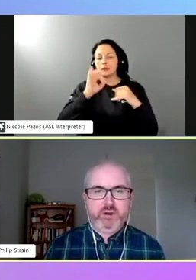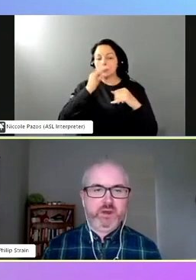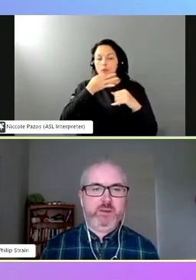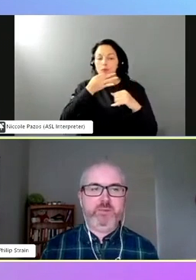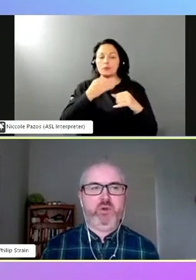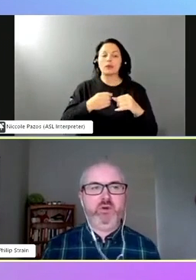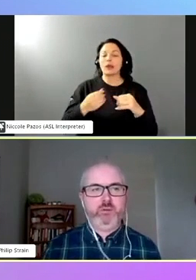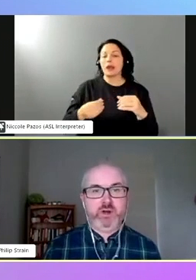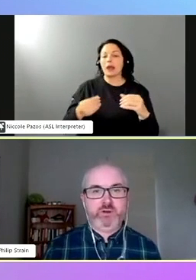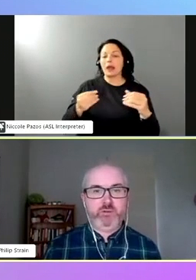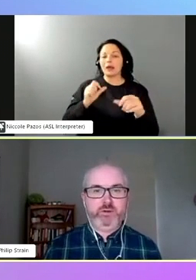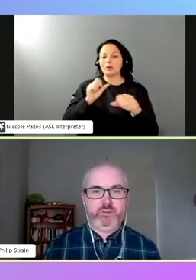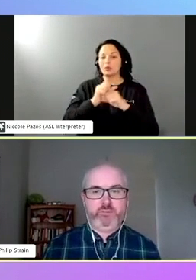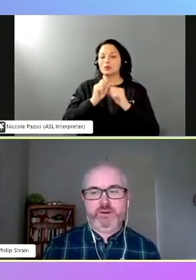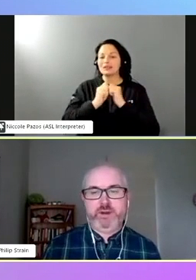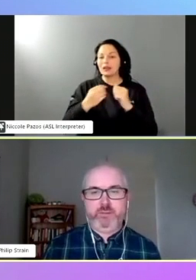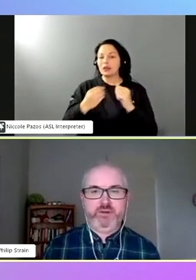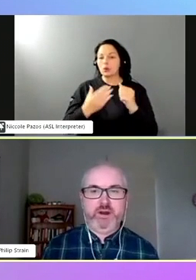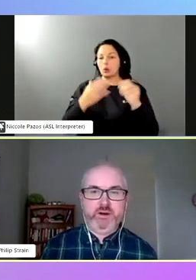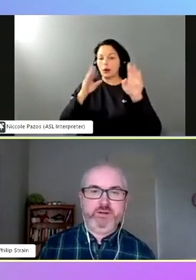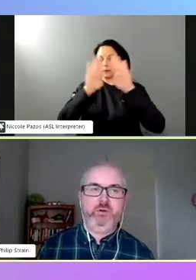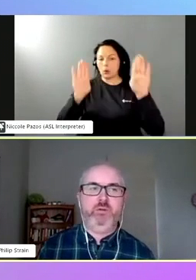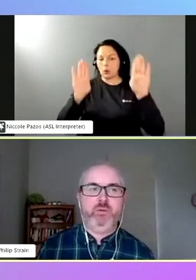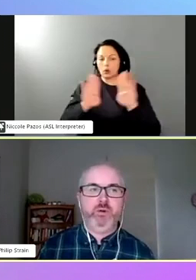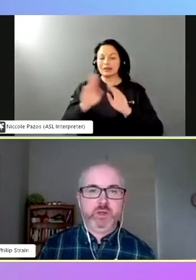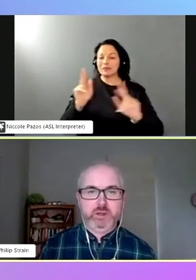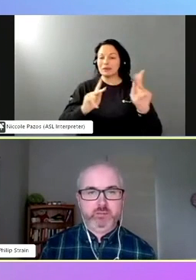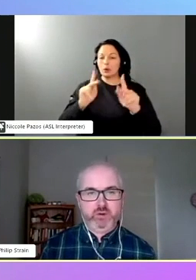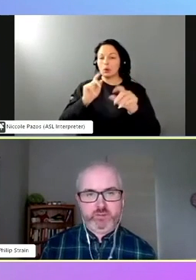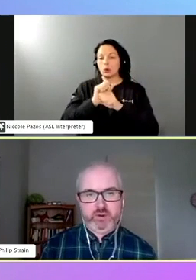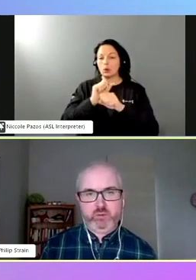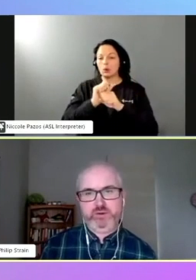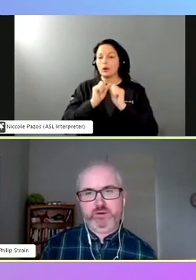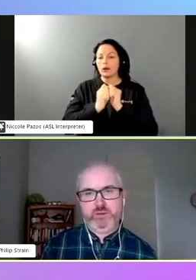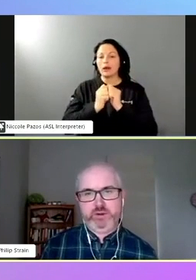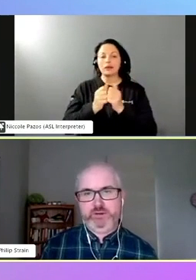on this fuzzy space. spatial navigation